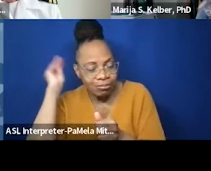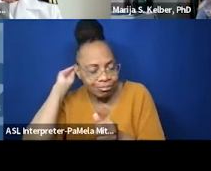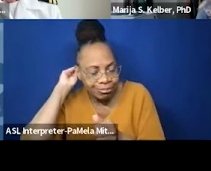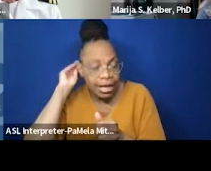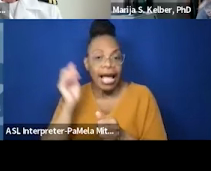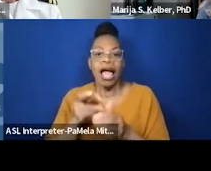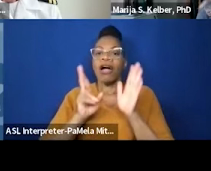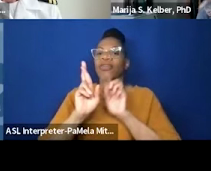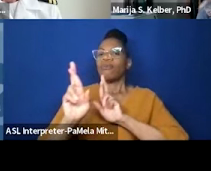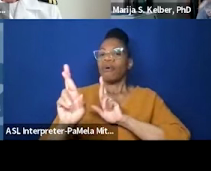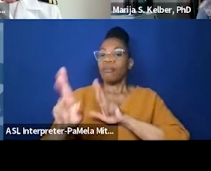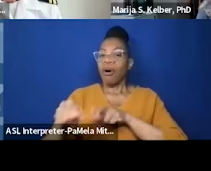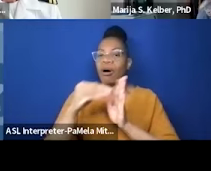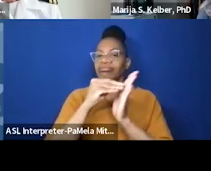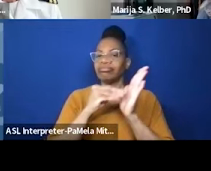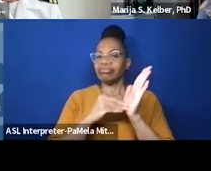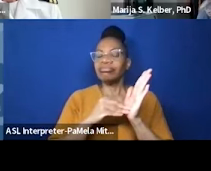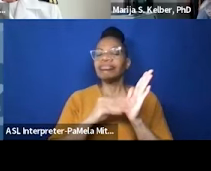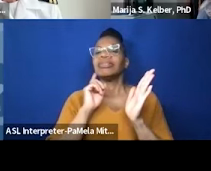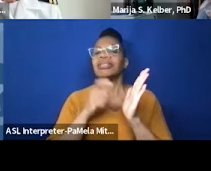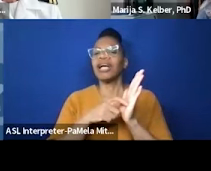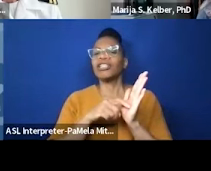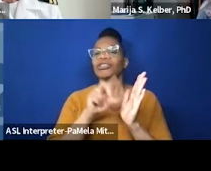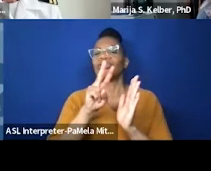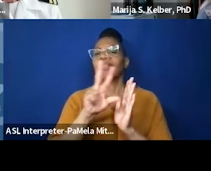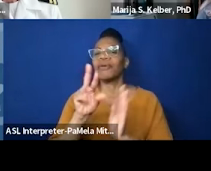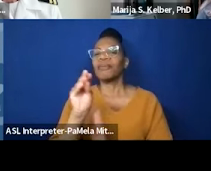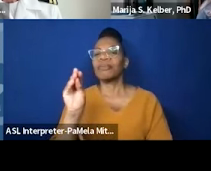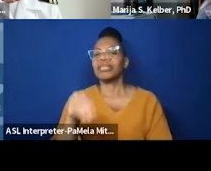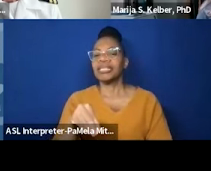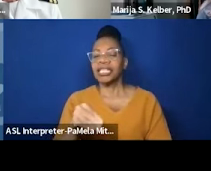it was noted that 23% of service members who died by suicide